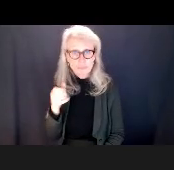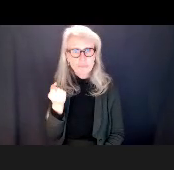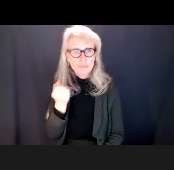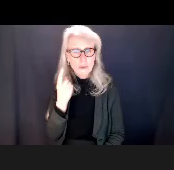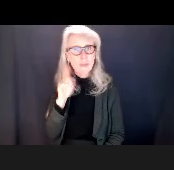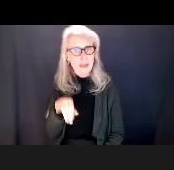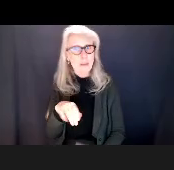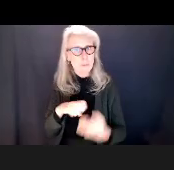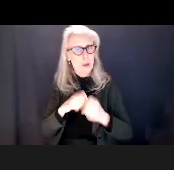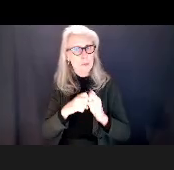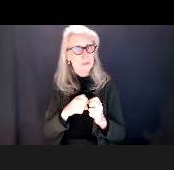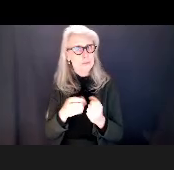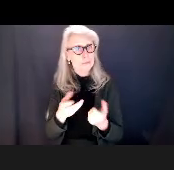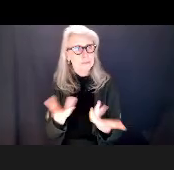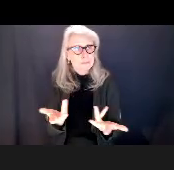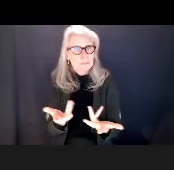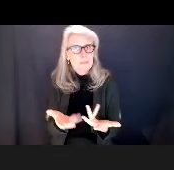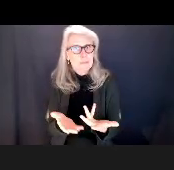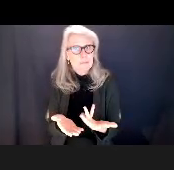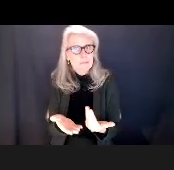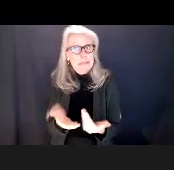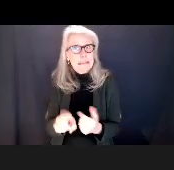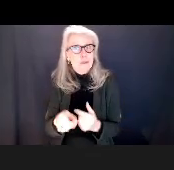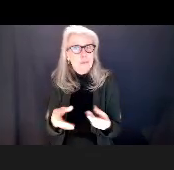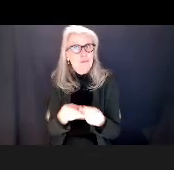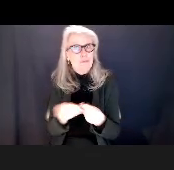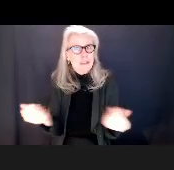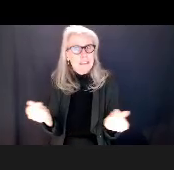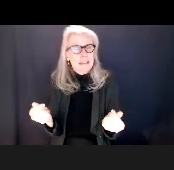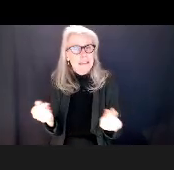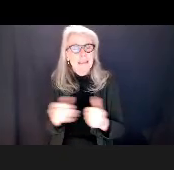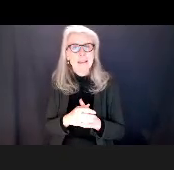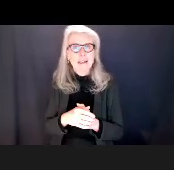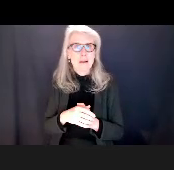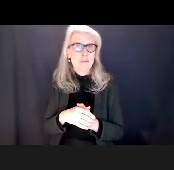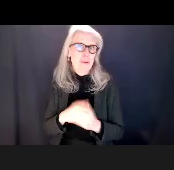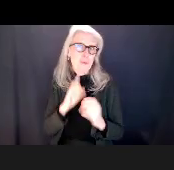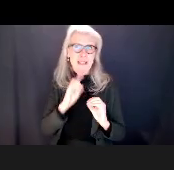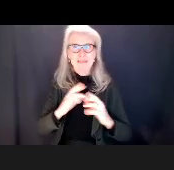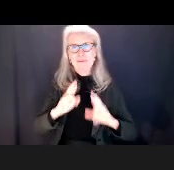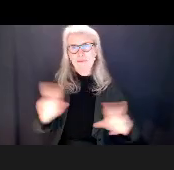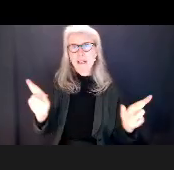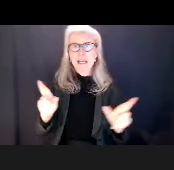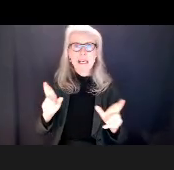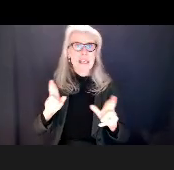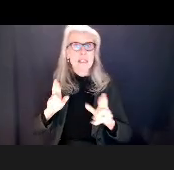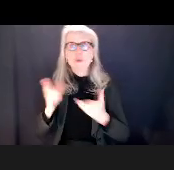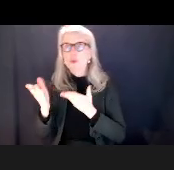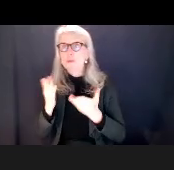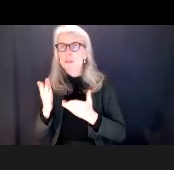to fix. And yet they caution there is no ready marketplace of services to absorb the demands